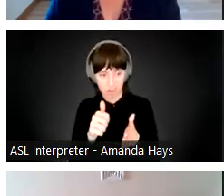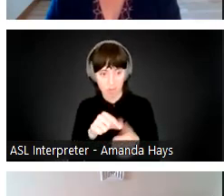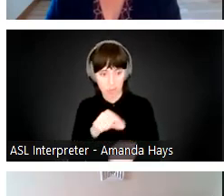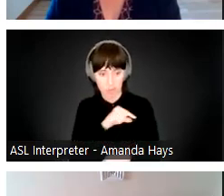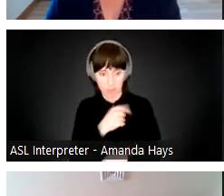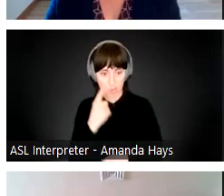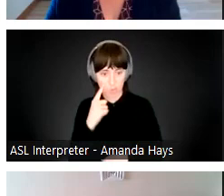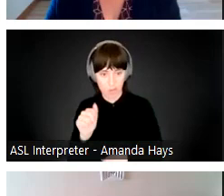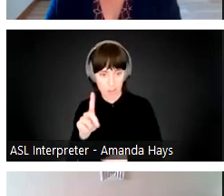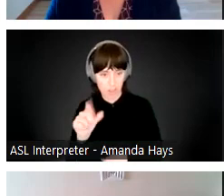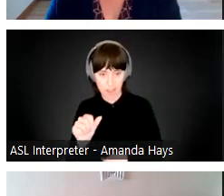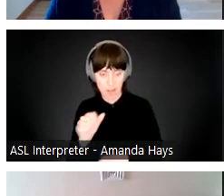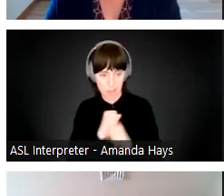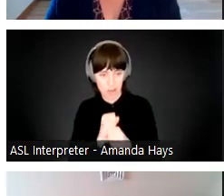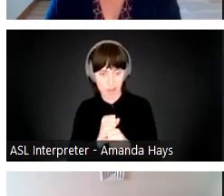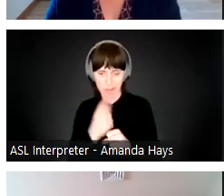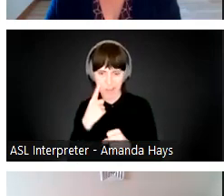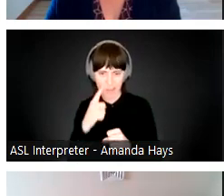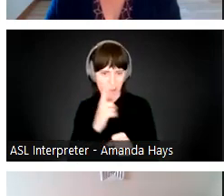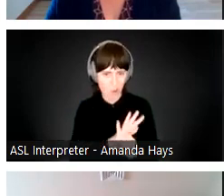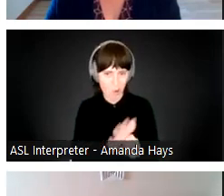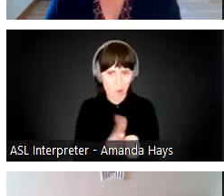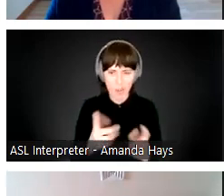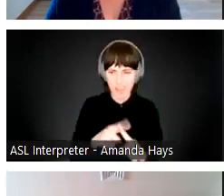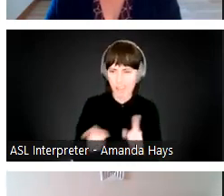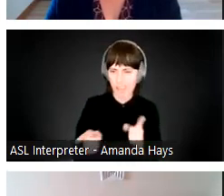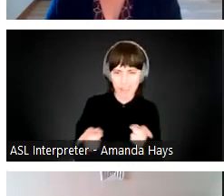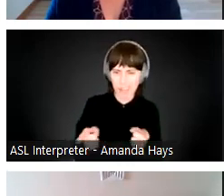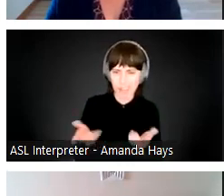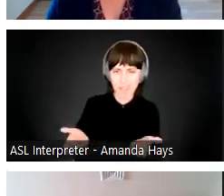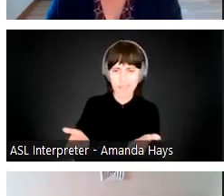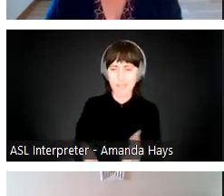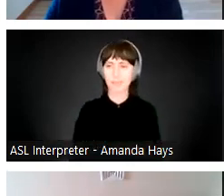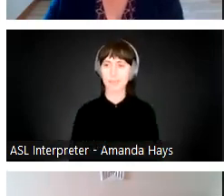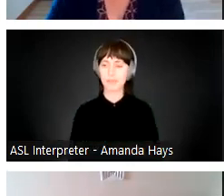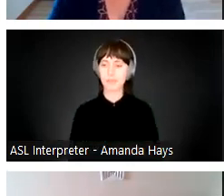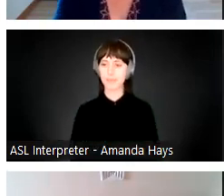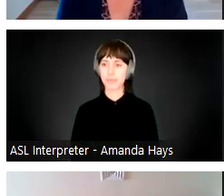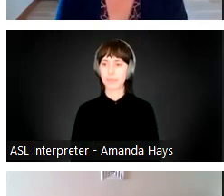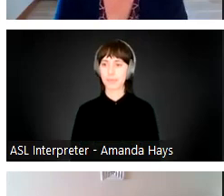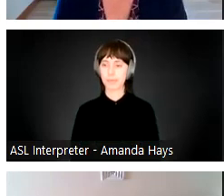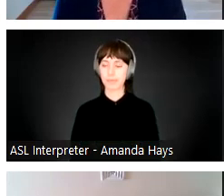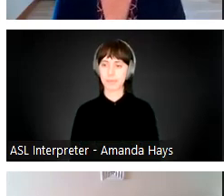protections. Can you touch on those differentiations?